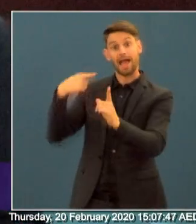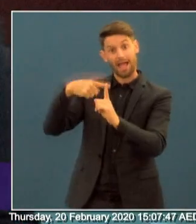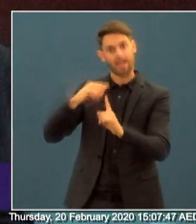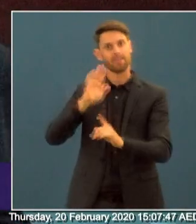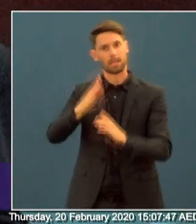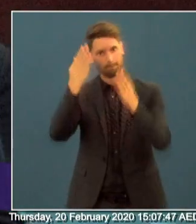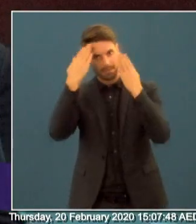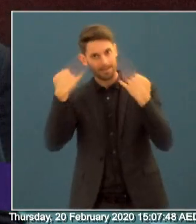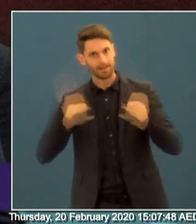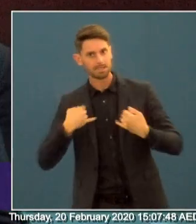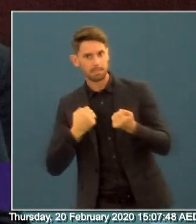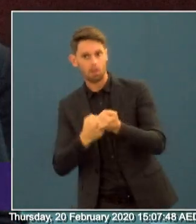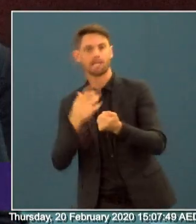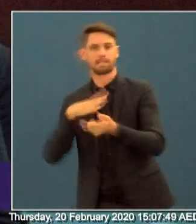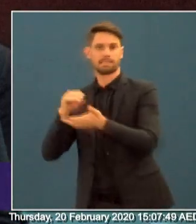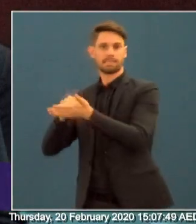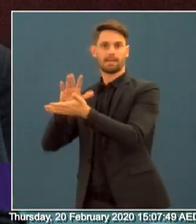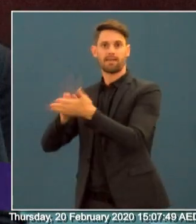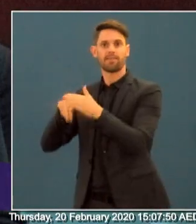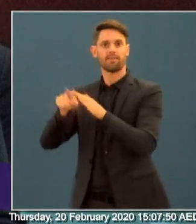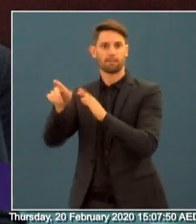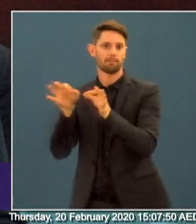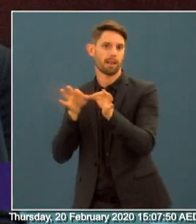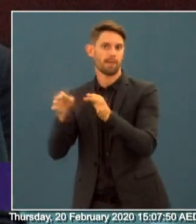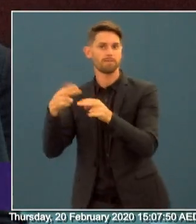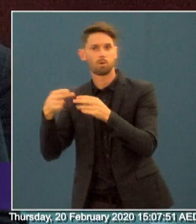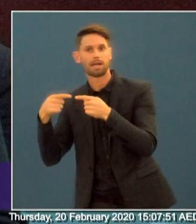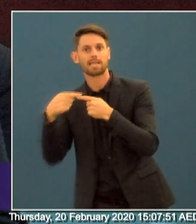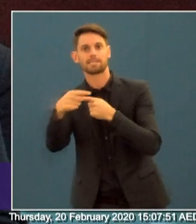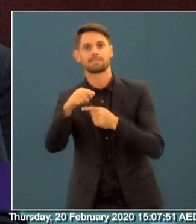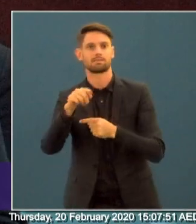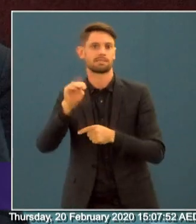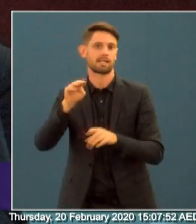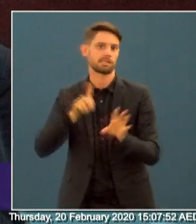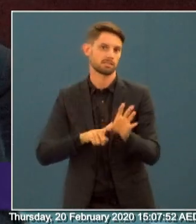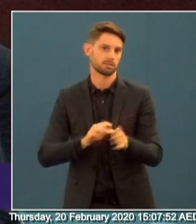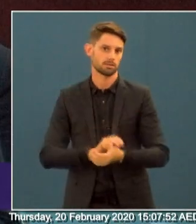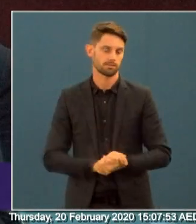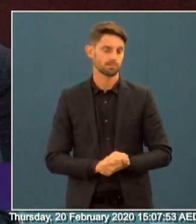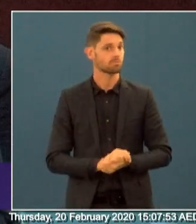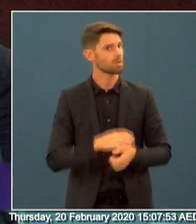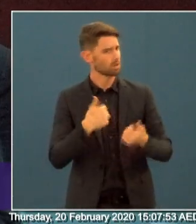Now, one of your particular interests is in the area of the need for